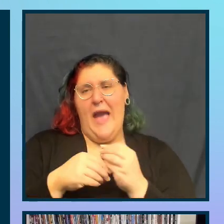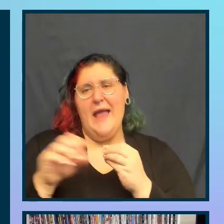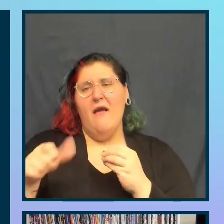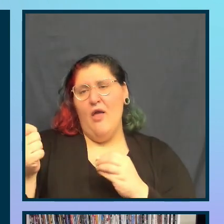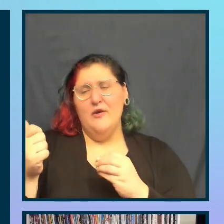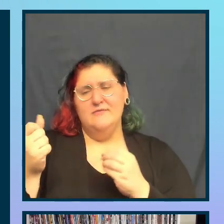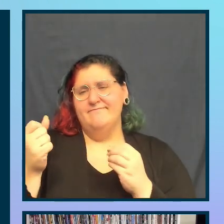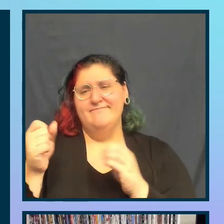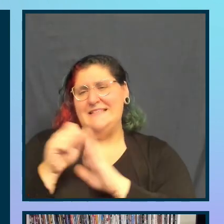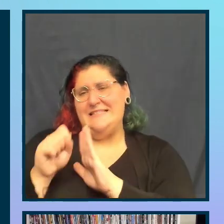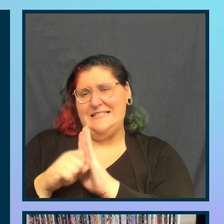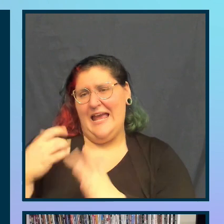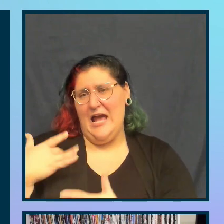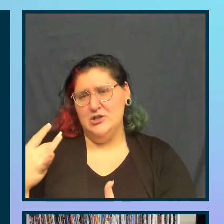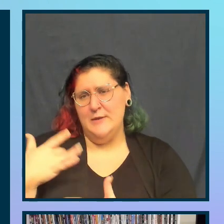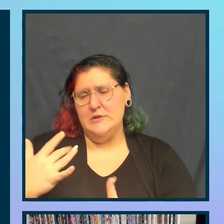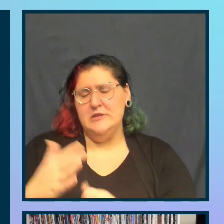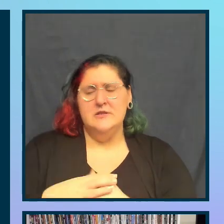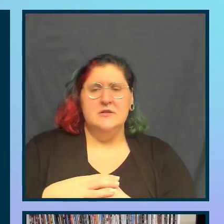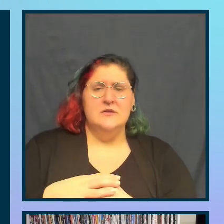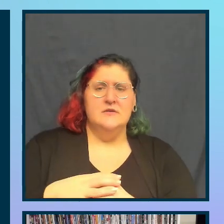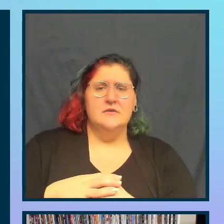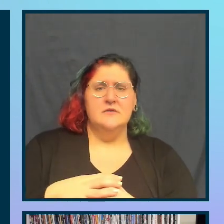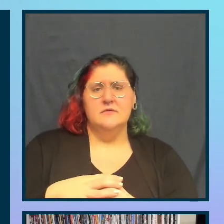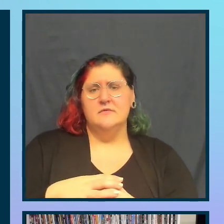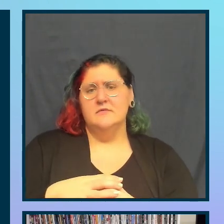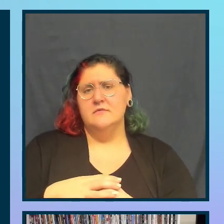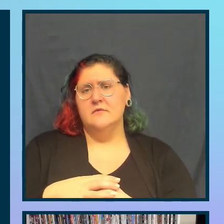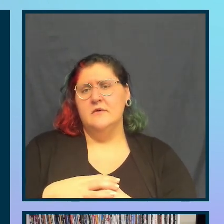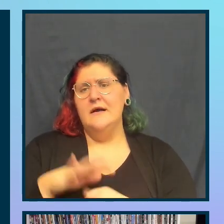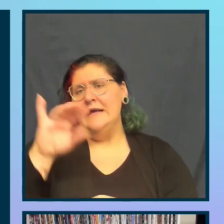adding the area disabled attribute to convey a disabled state for a form control.